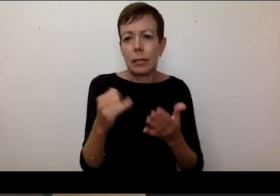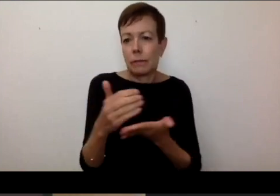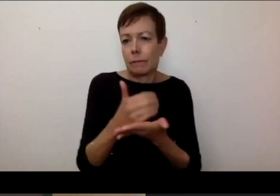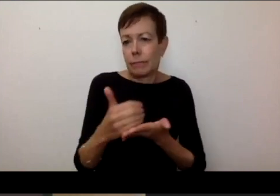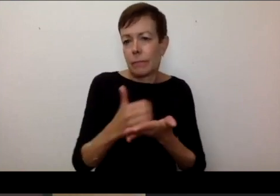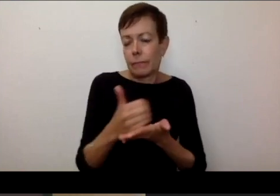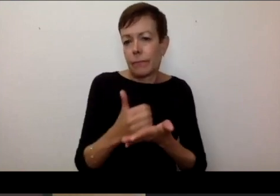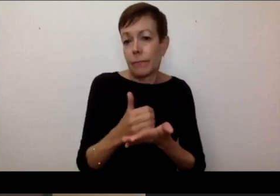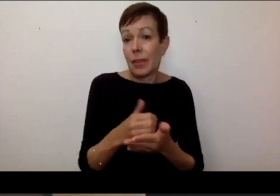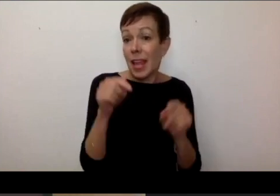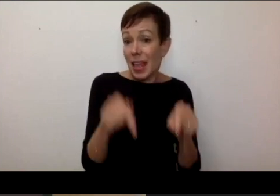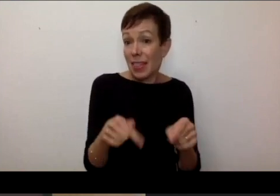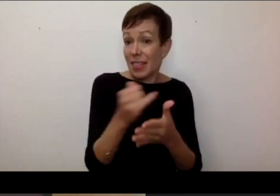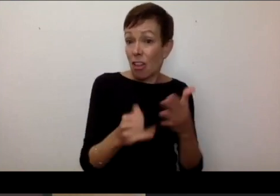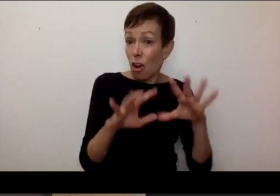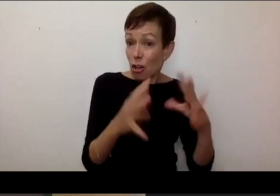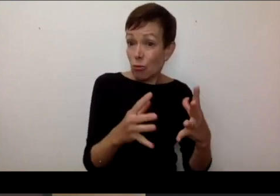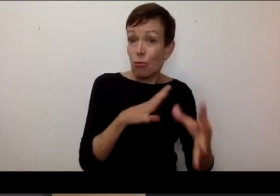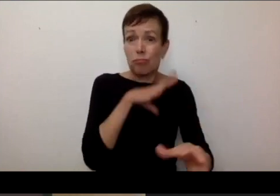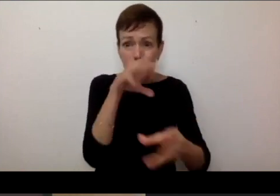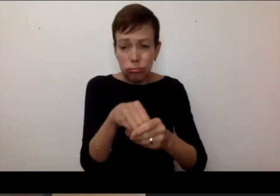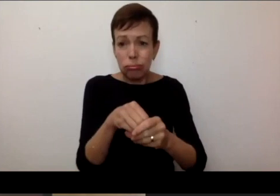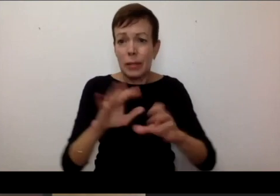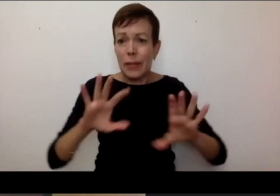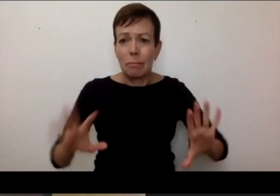is a huge part of that so if we can go to slide one